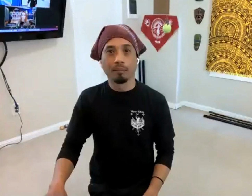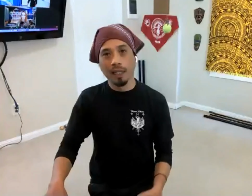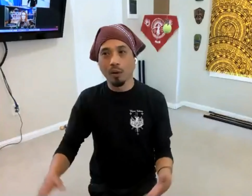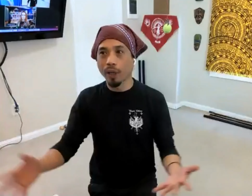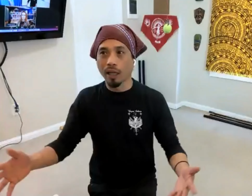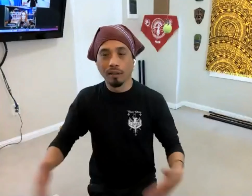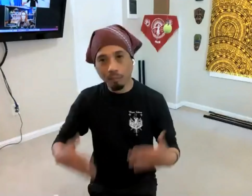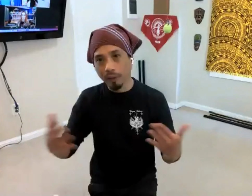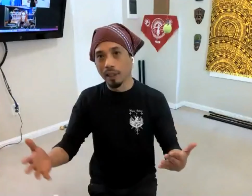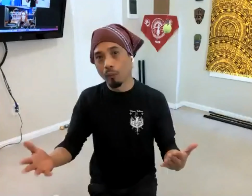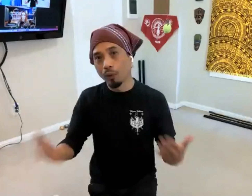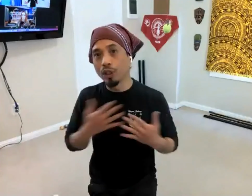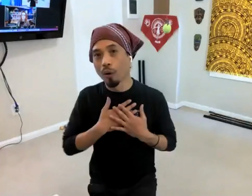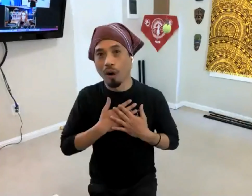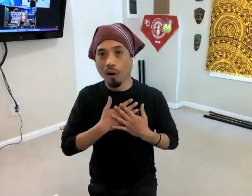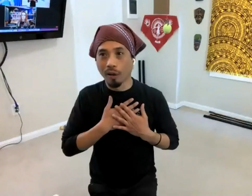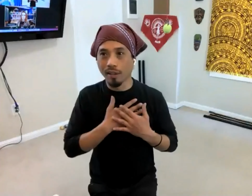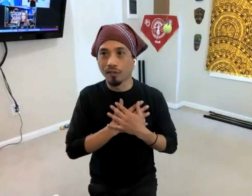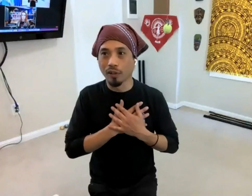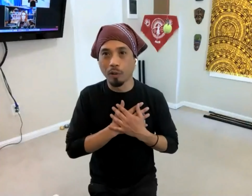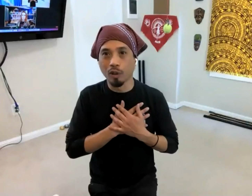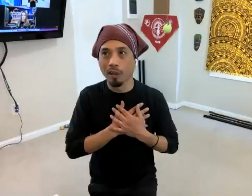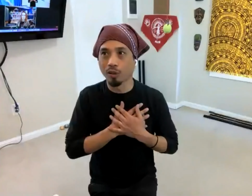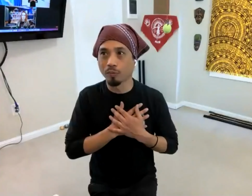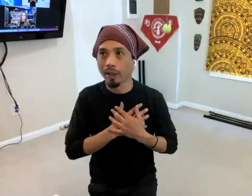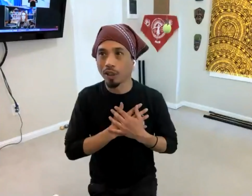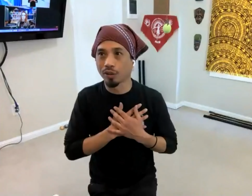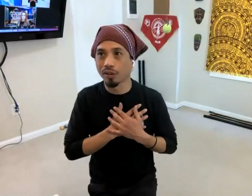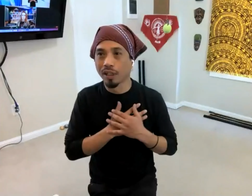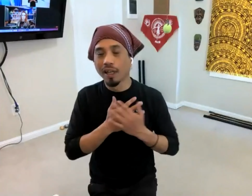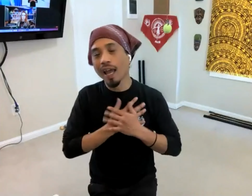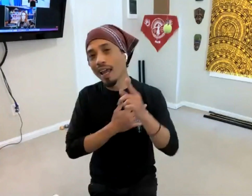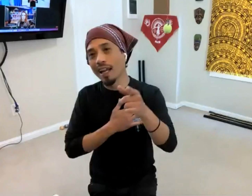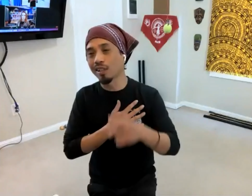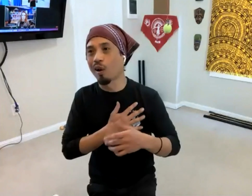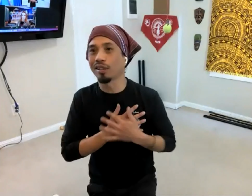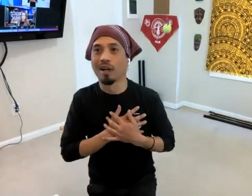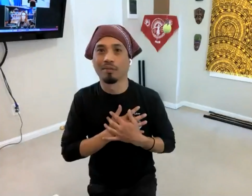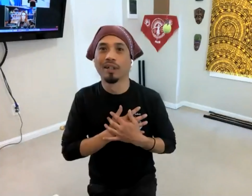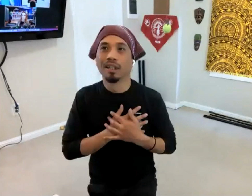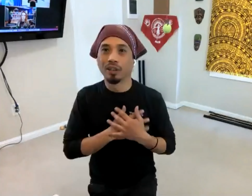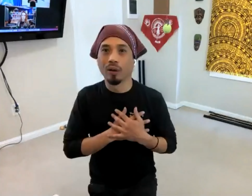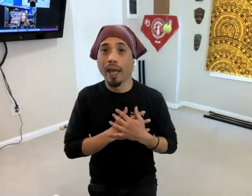ALL THESE AMAZING HOLLYWOOD FILMS. WE KNOW IN OUR HEARTS AS FILIPINO MARTIAL ARTS